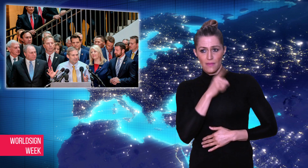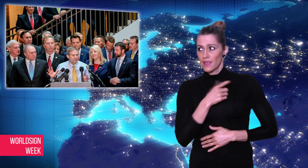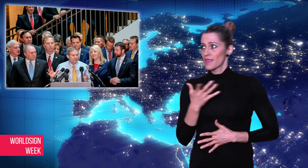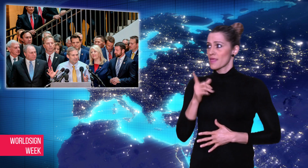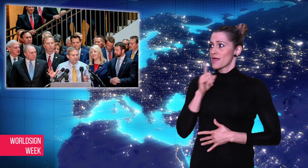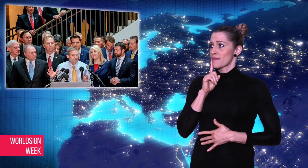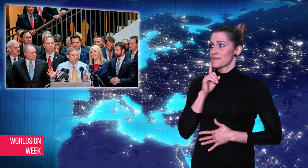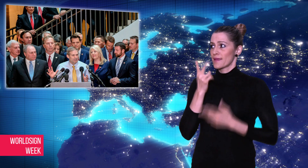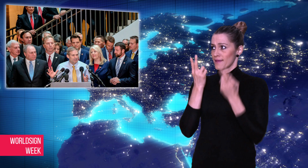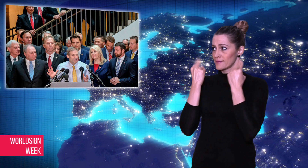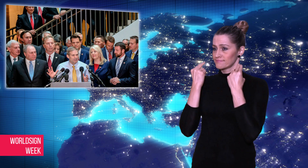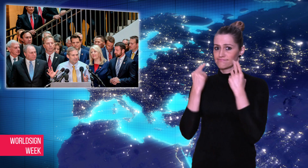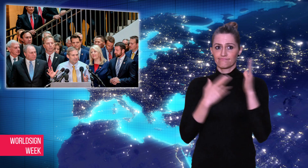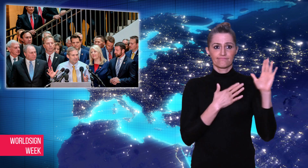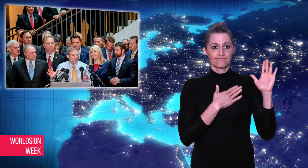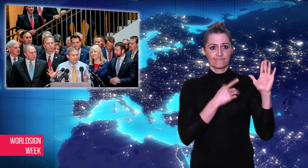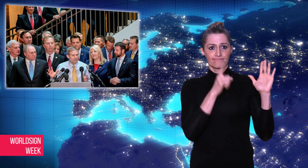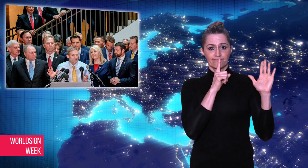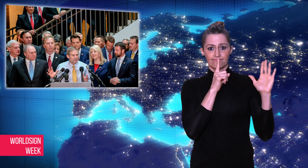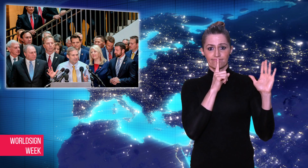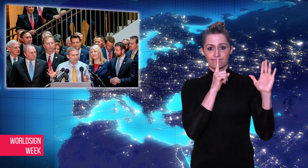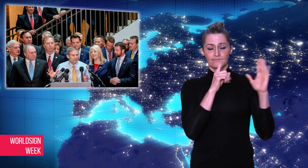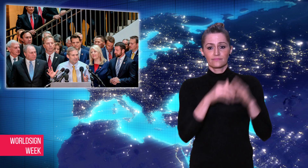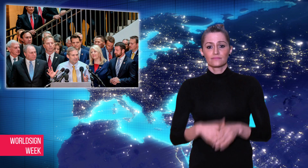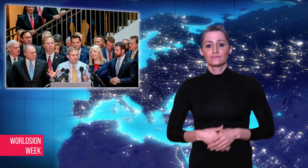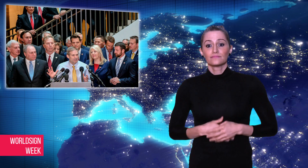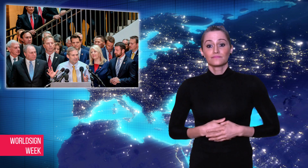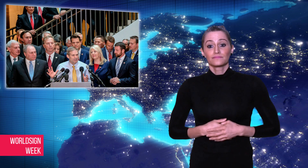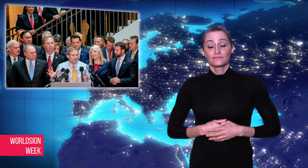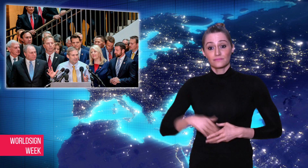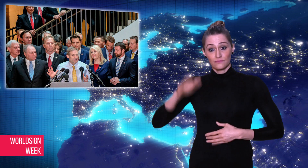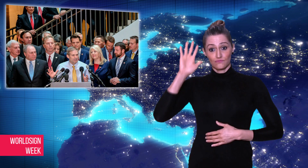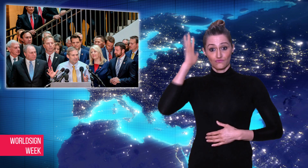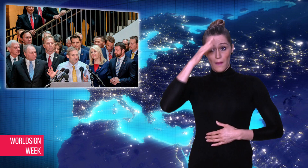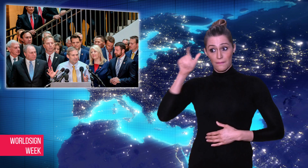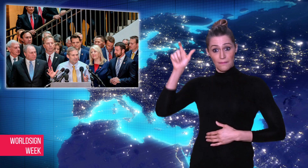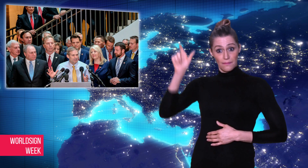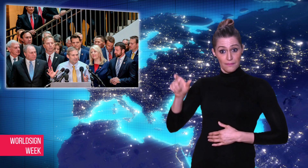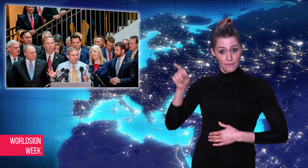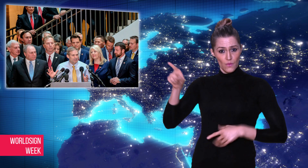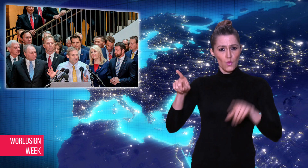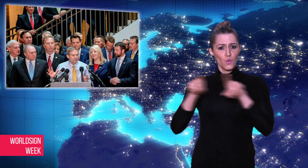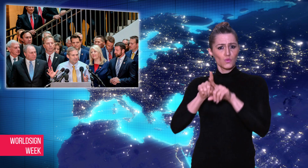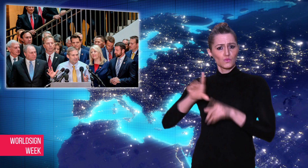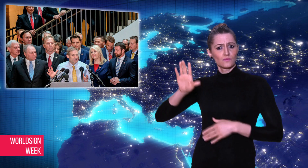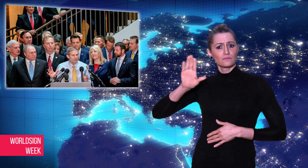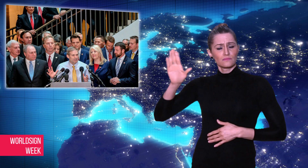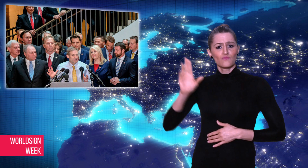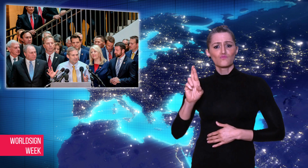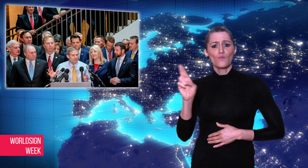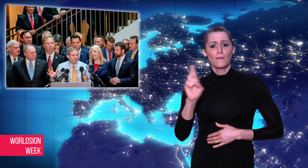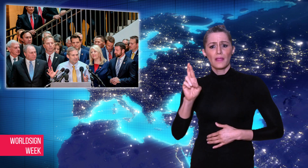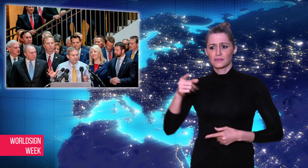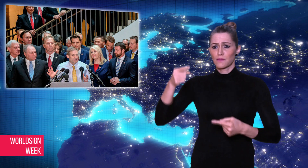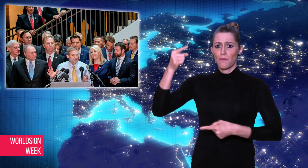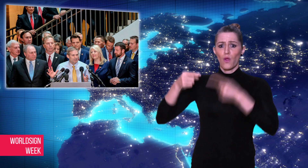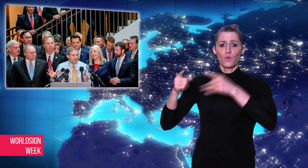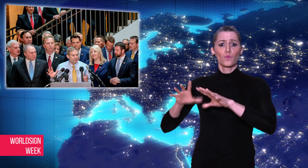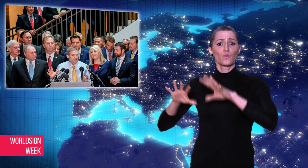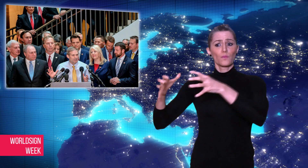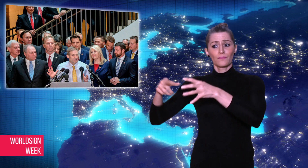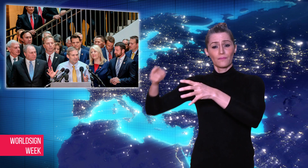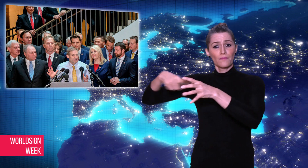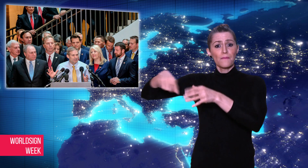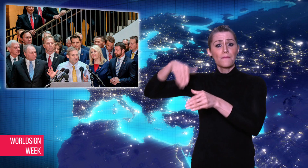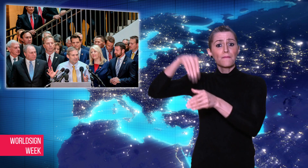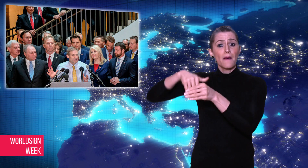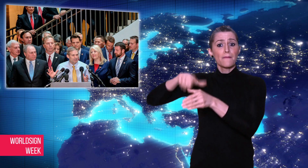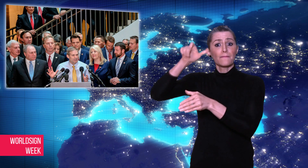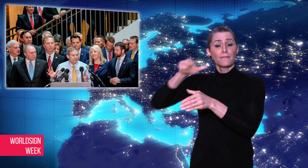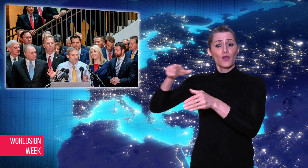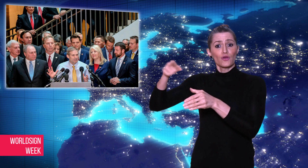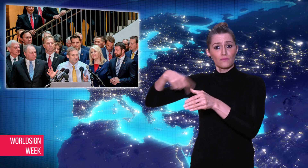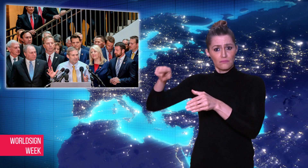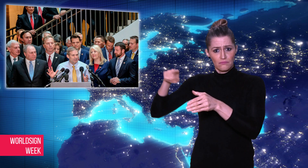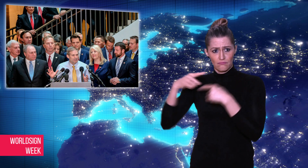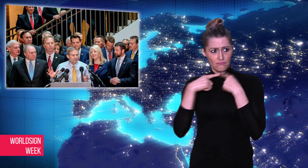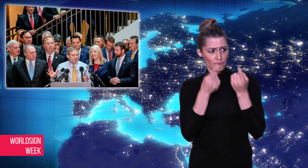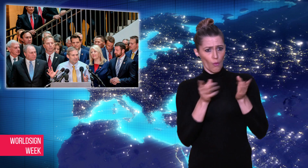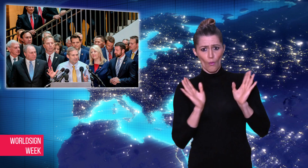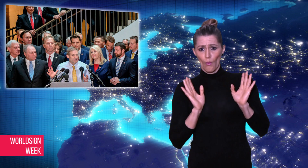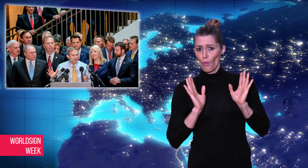Trump and members of his Republican party continue